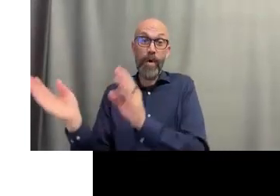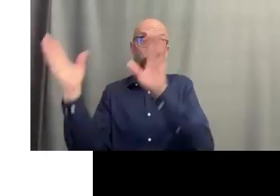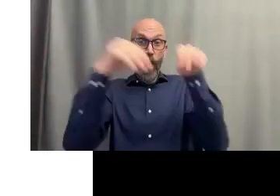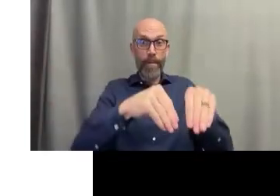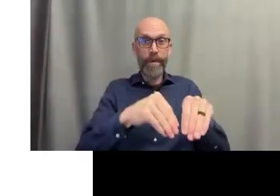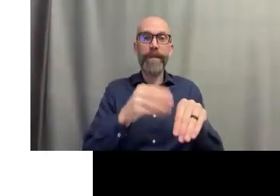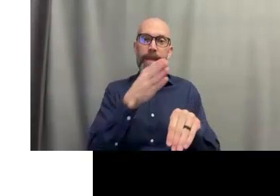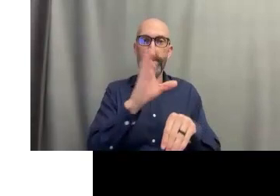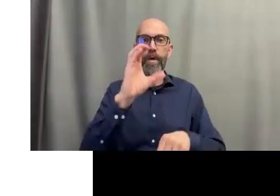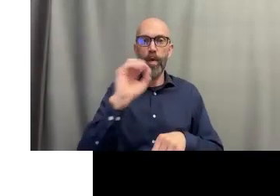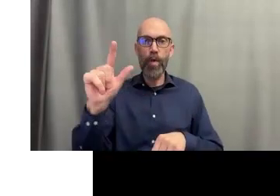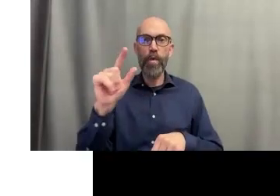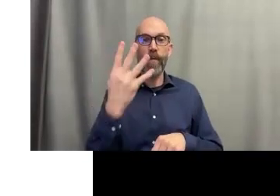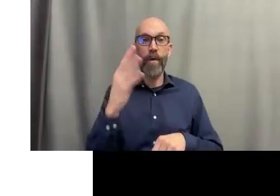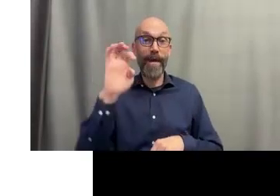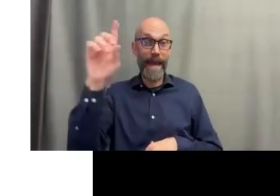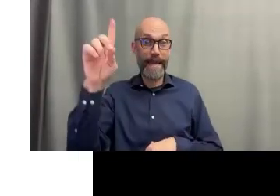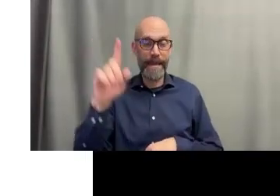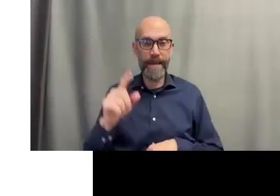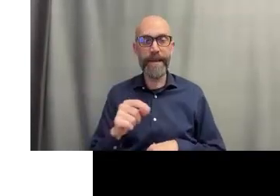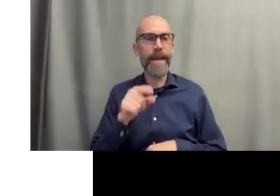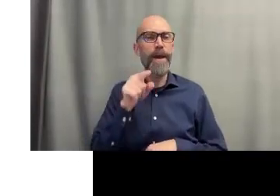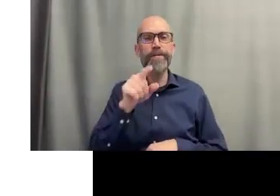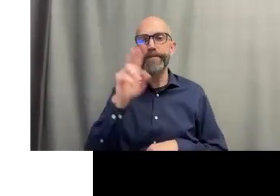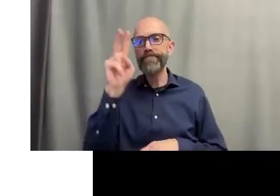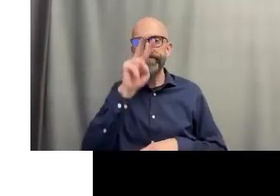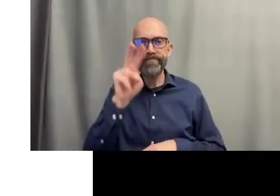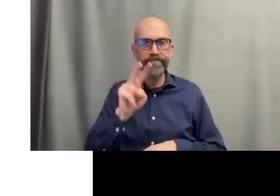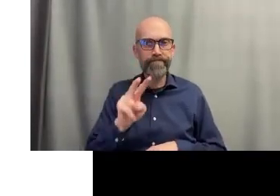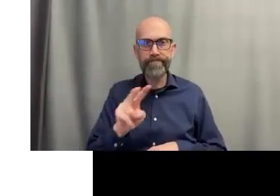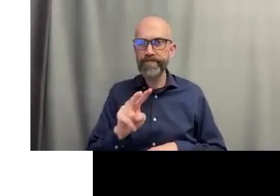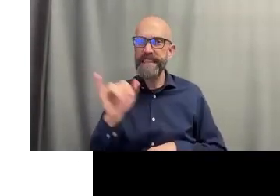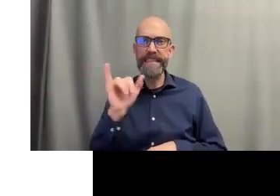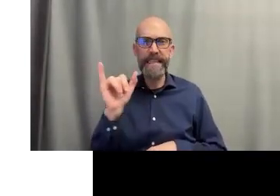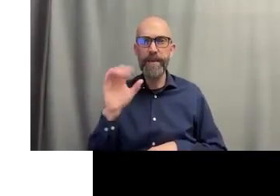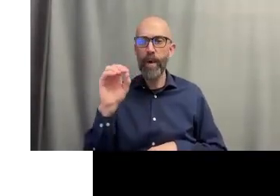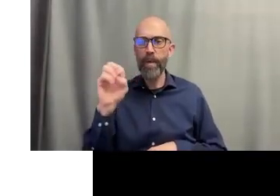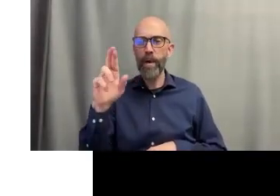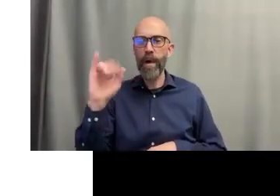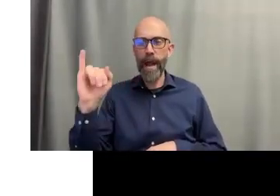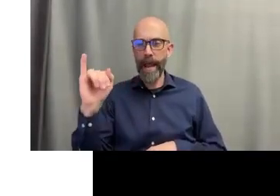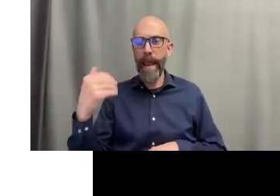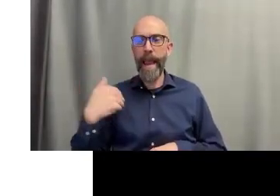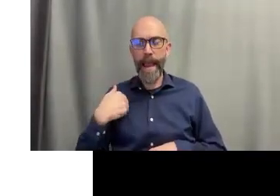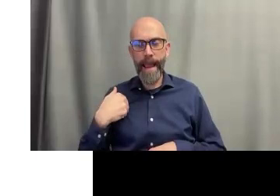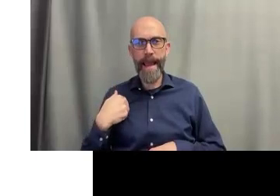And again, you can browse, very similarly to how the OERI has organized its materials.